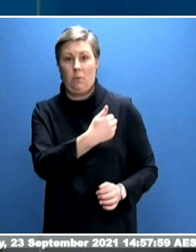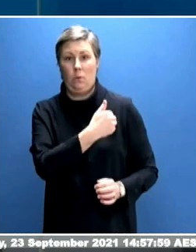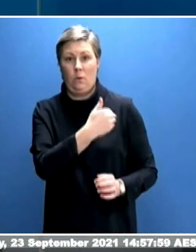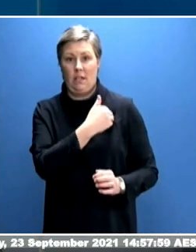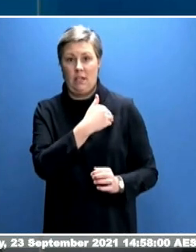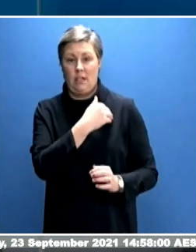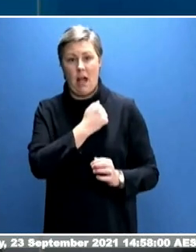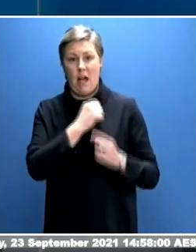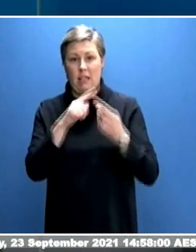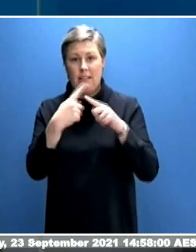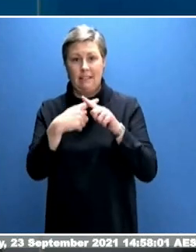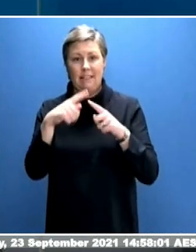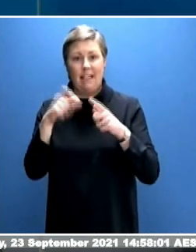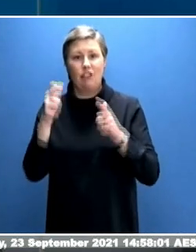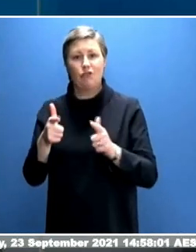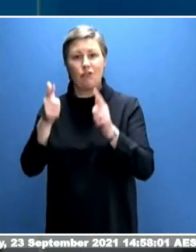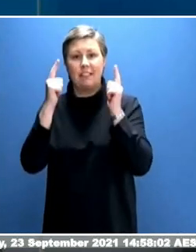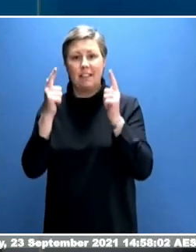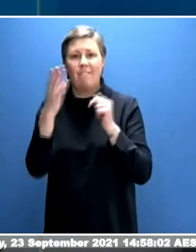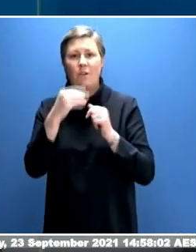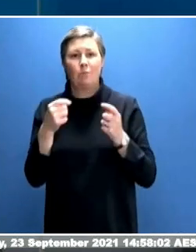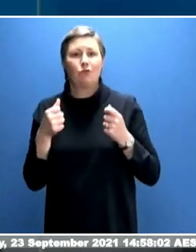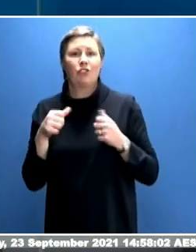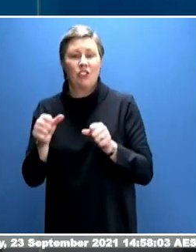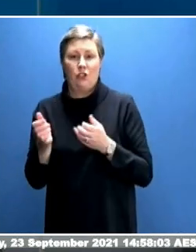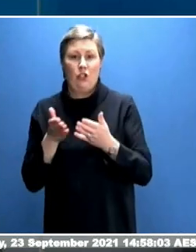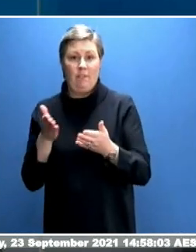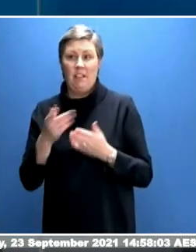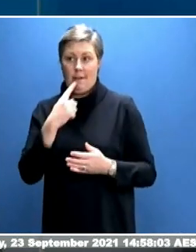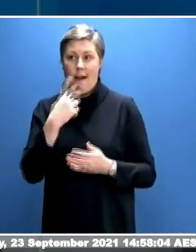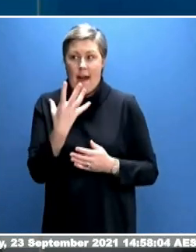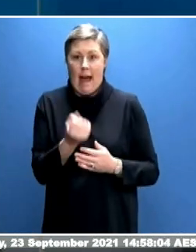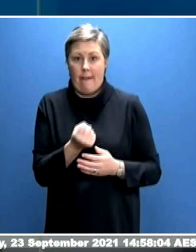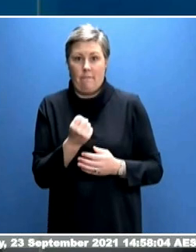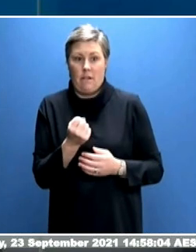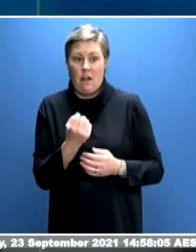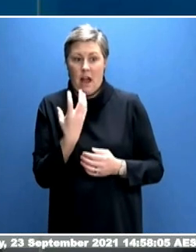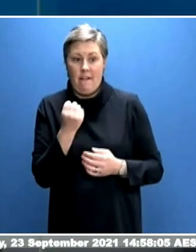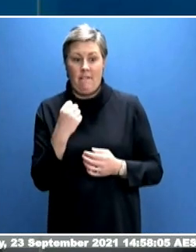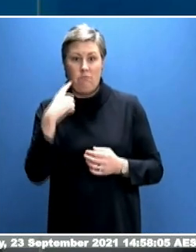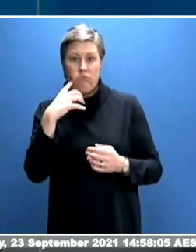Director in strategic services that we have proposed dates for next year, which mirror the dates from this year.